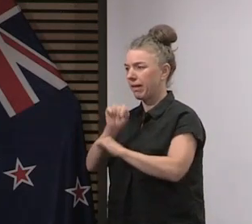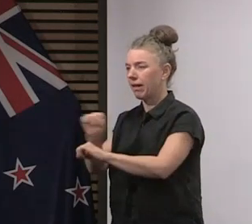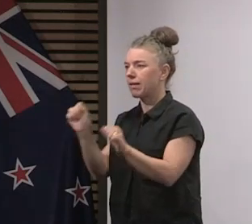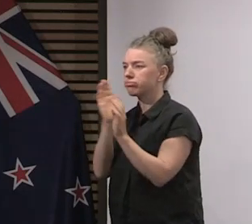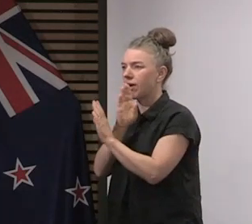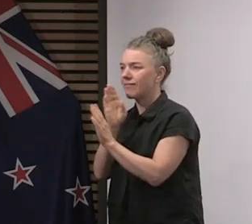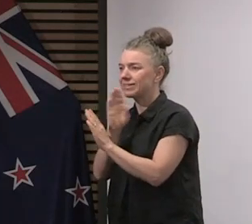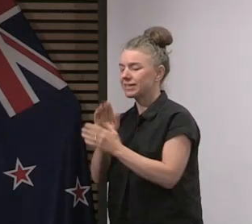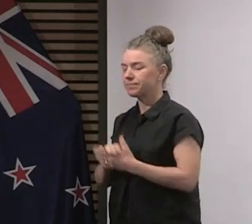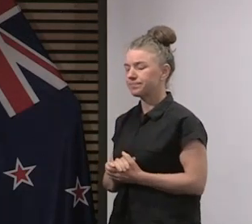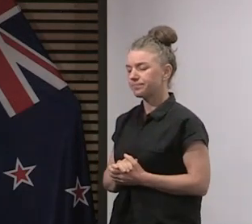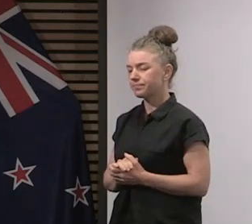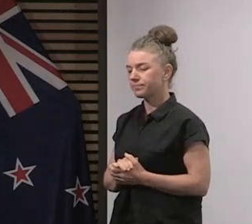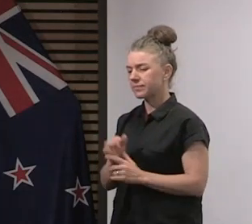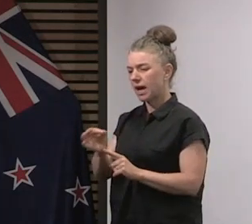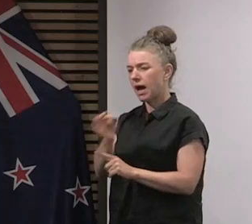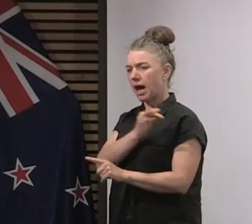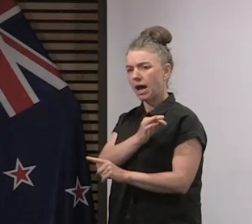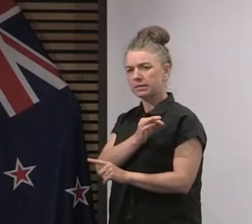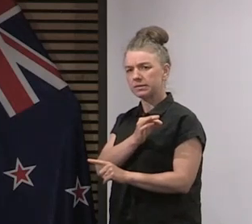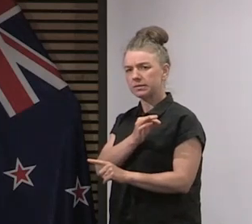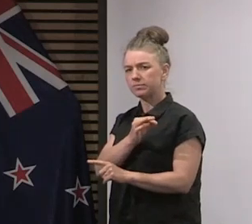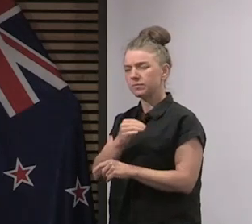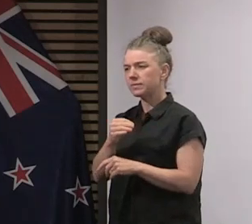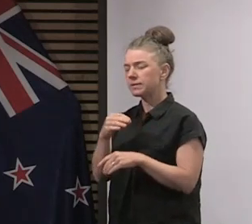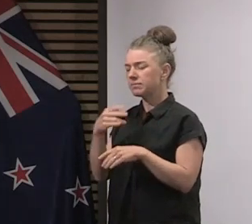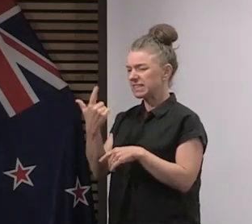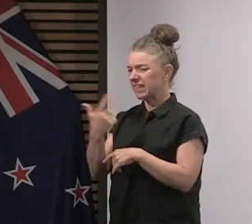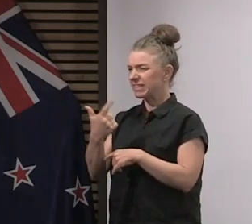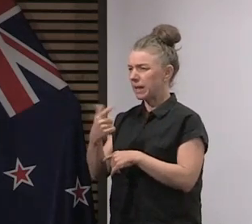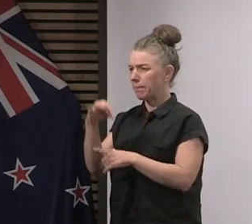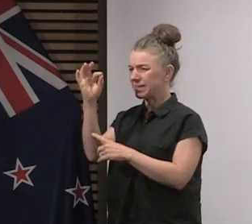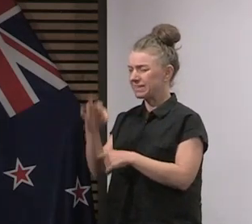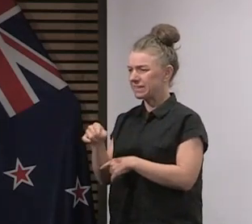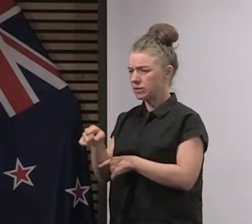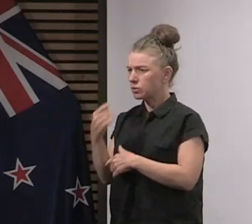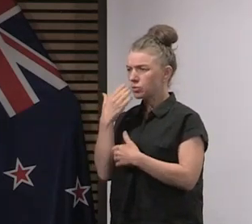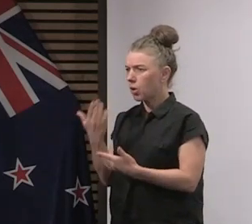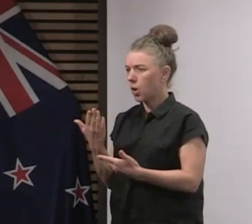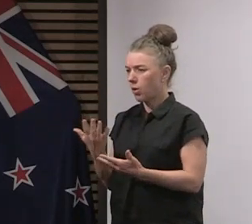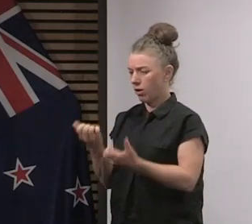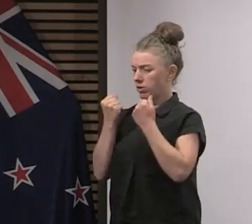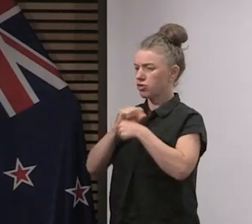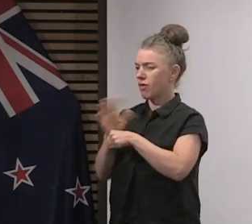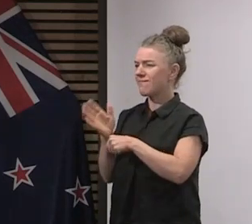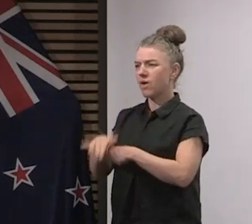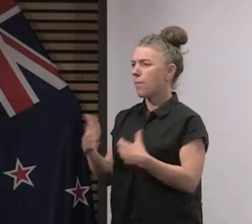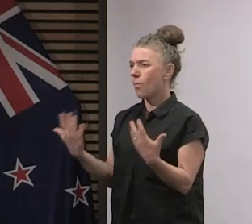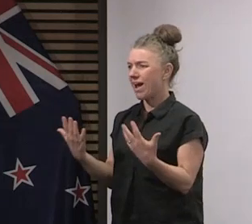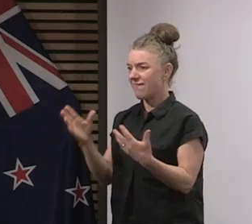includes careful consideration of privacy and security issues.